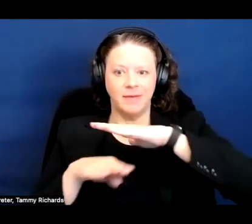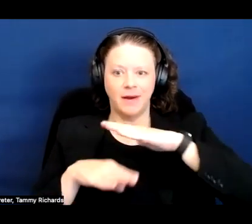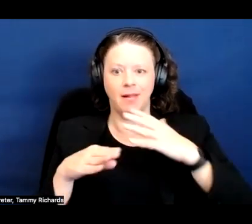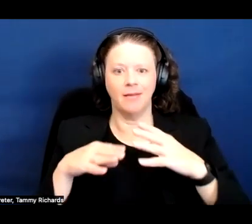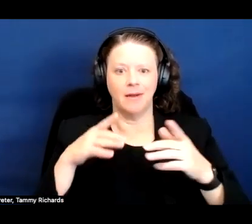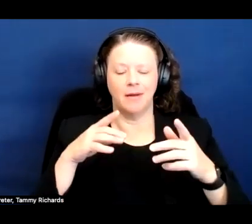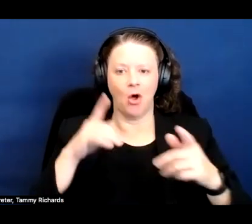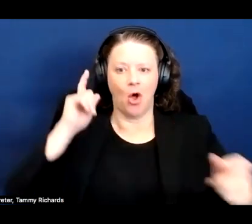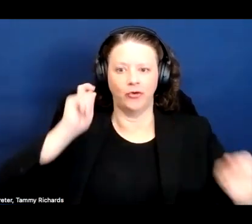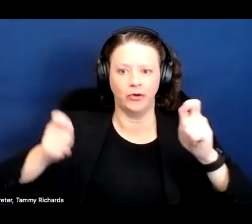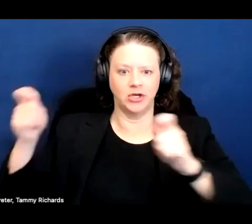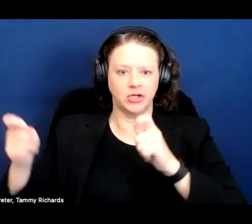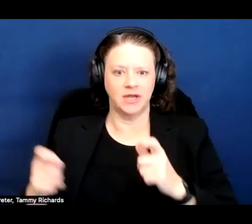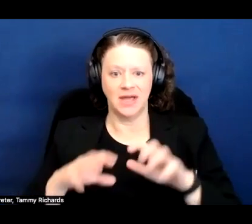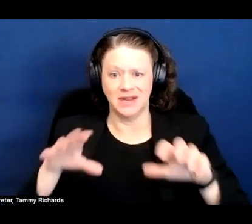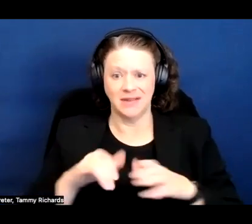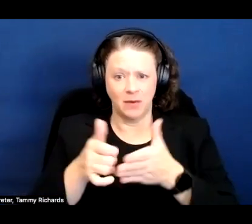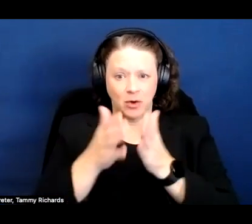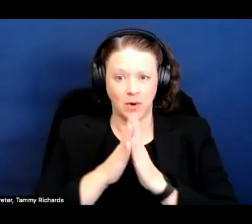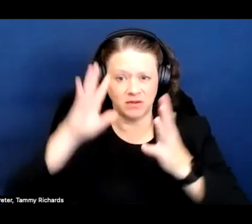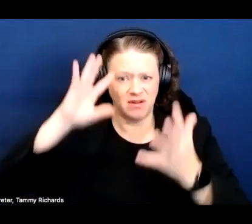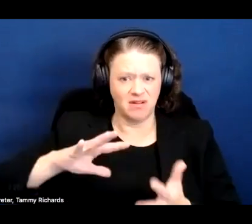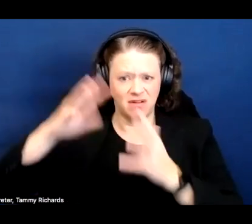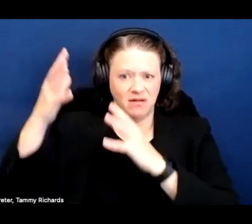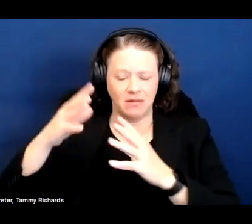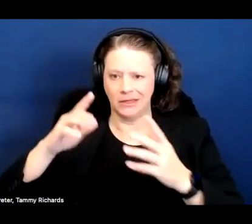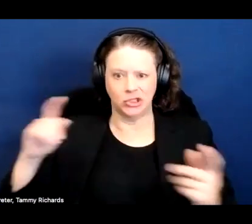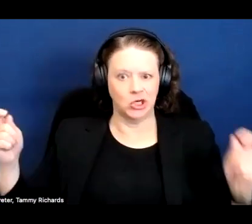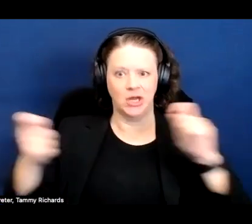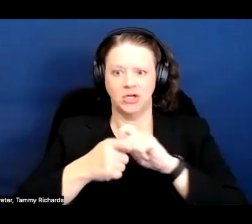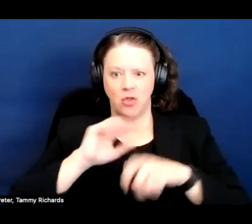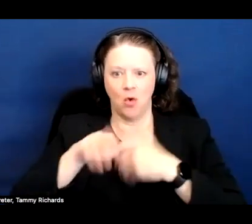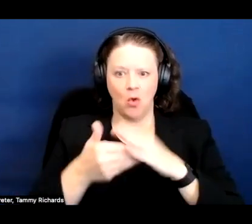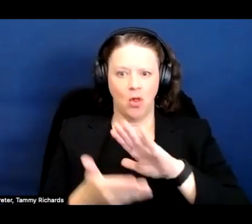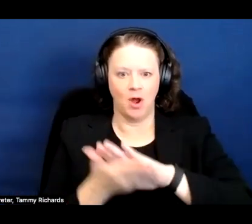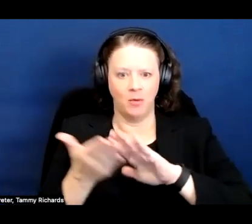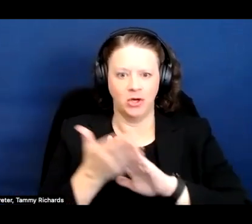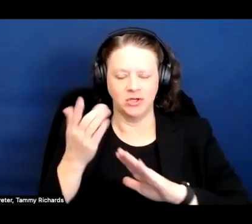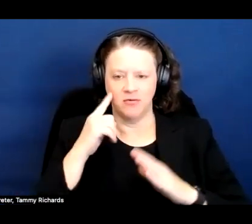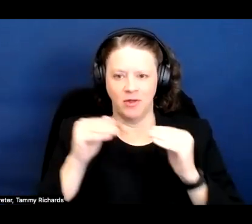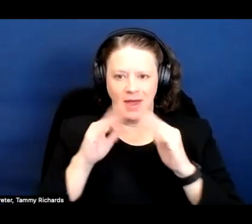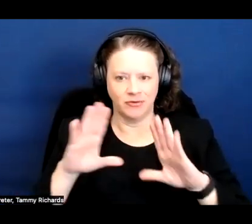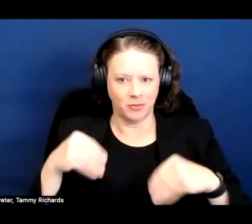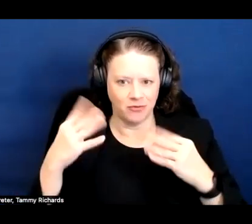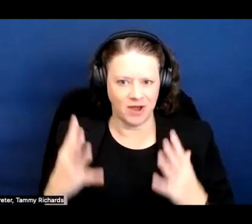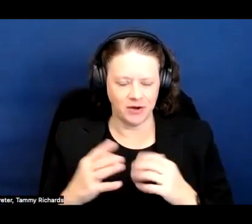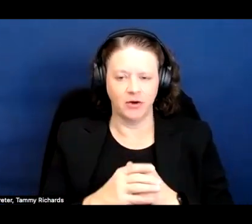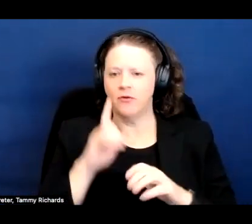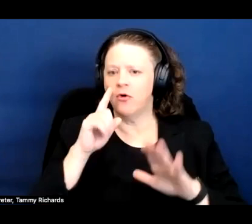When you're looking at undue financial or administrative burden, some of the factors are: cost, benefit to the tenant,